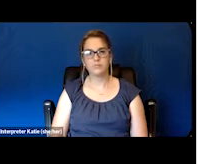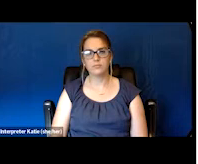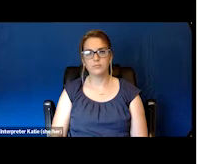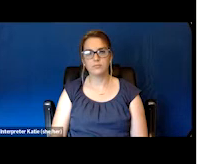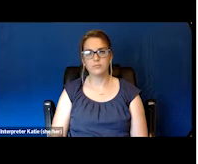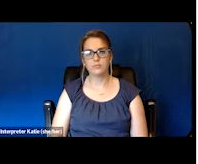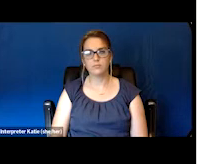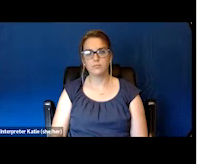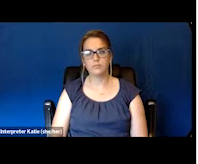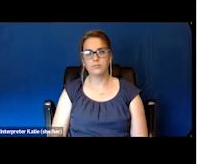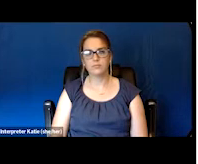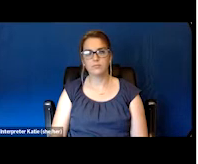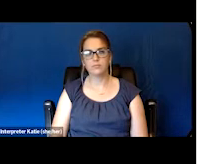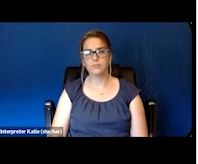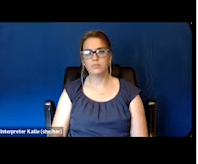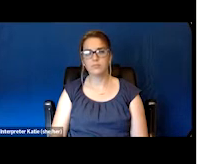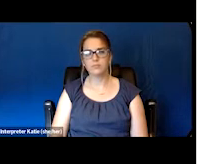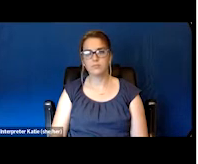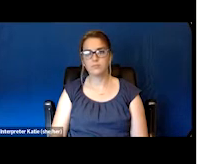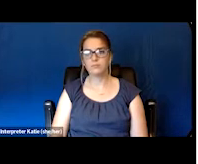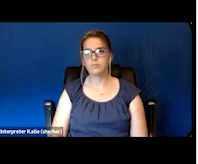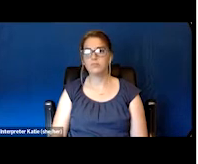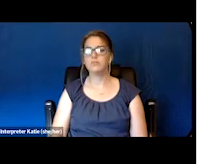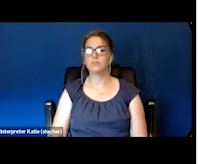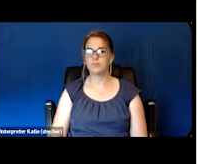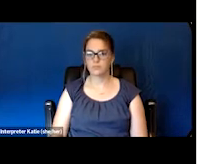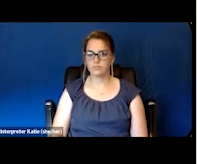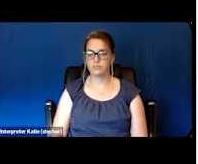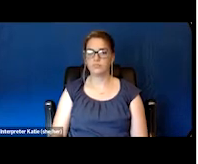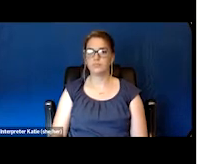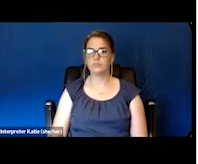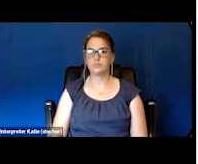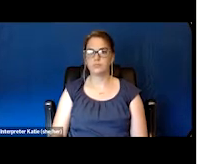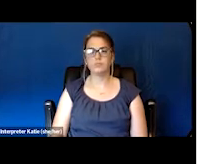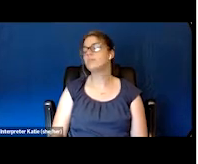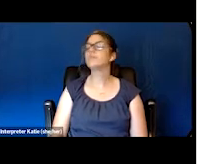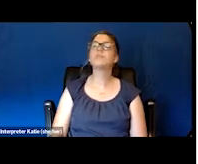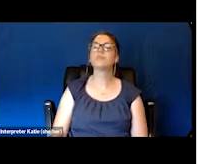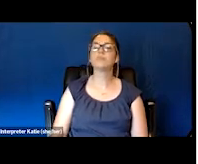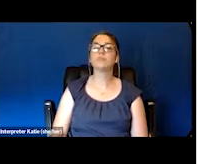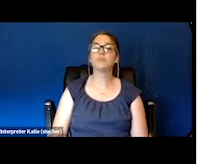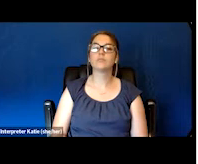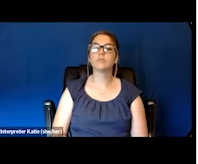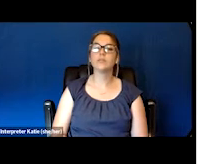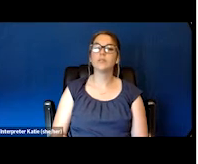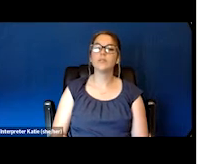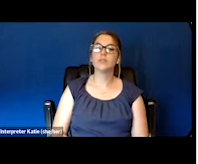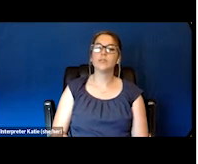So you can see how important this is when we are out there in the field. We're providing those services